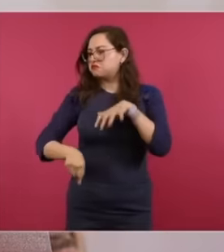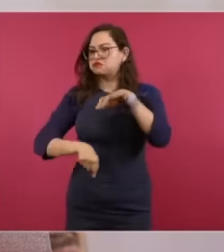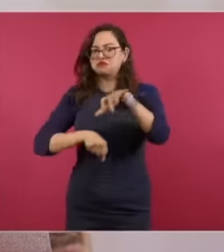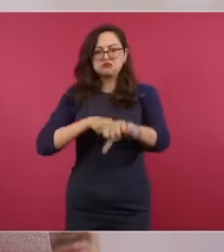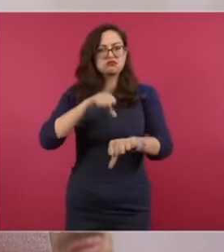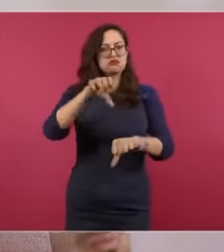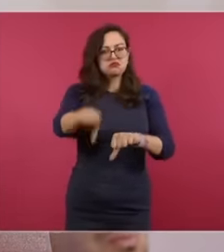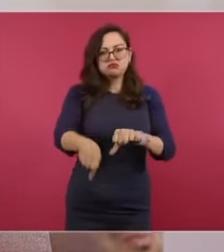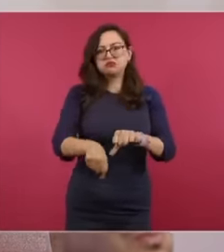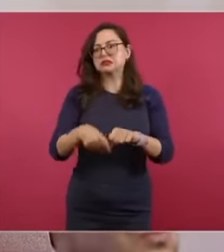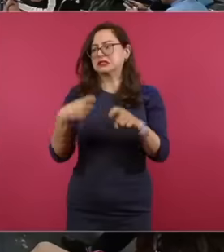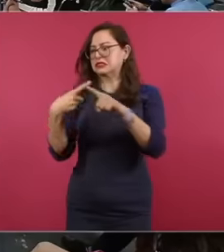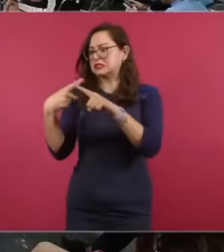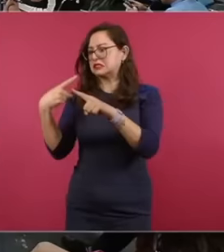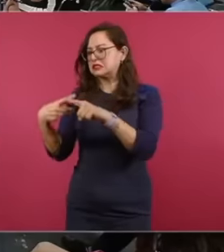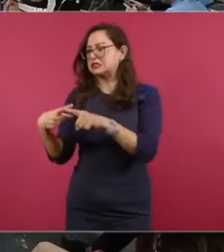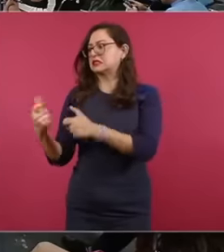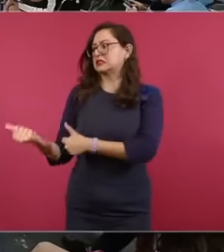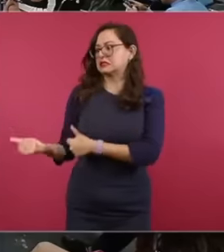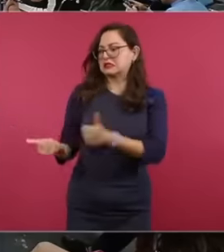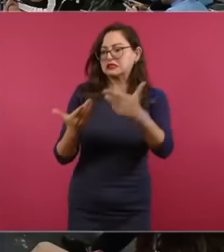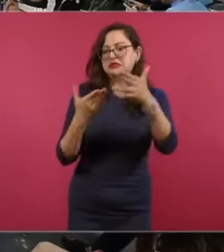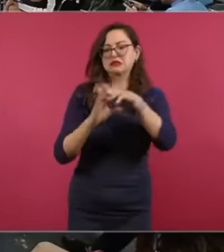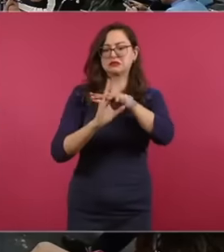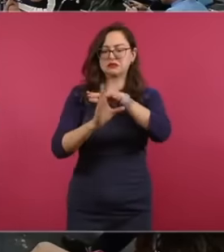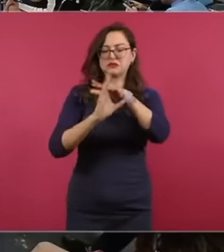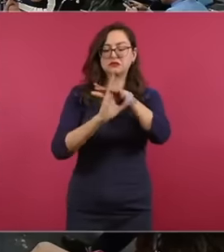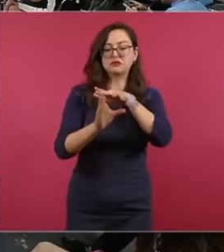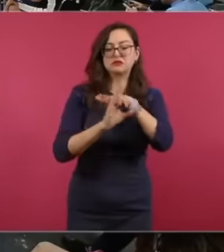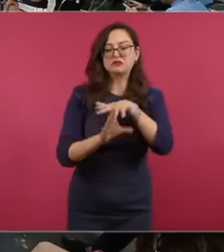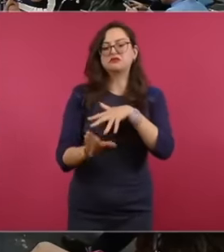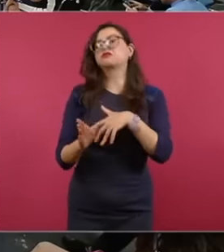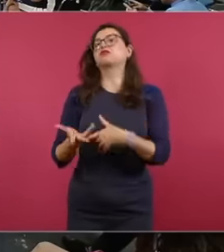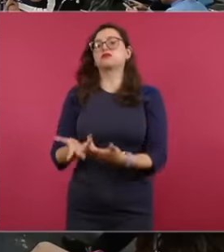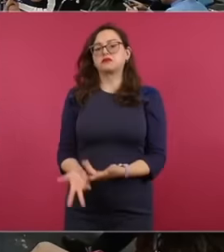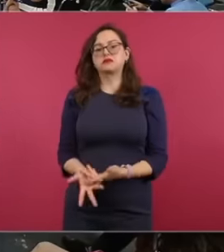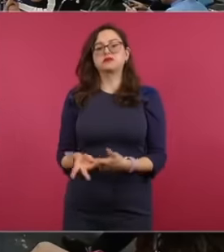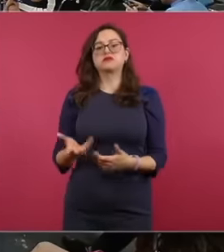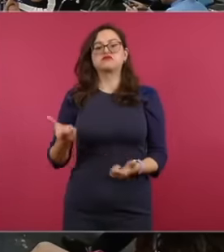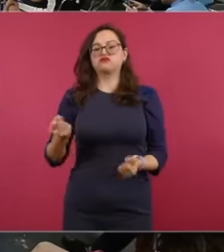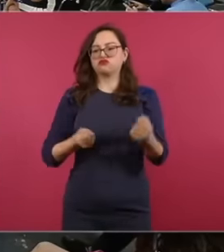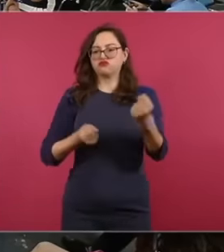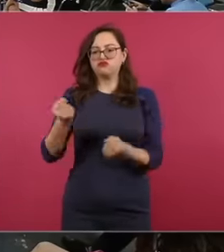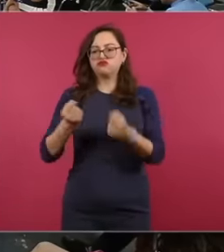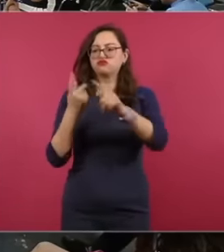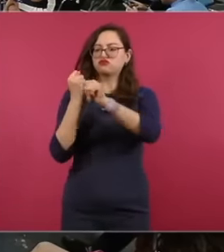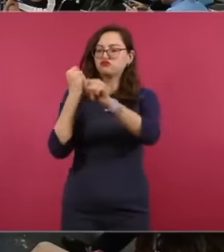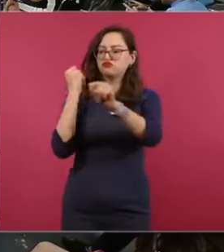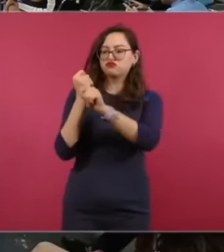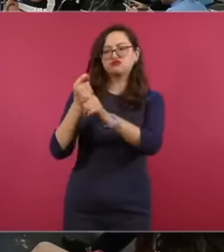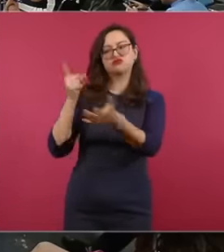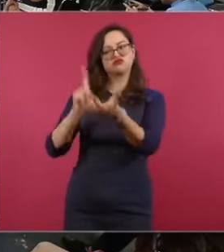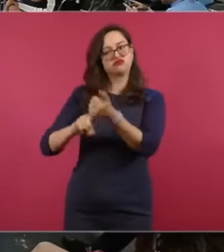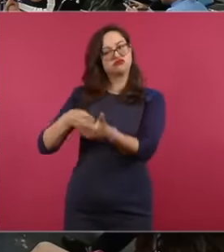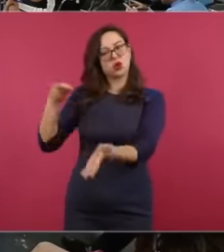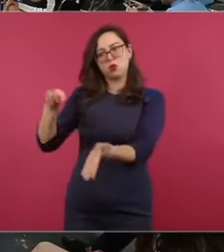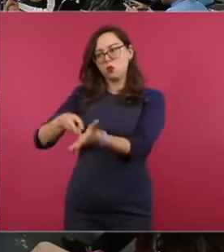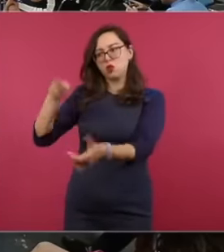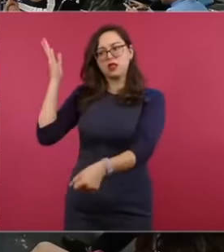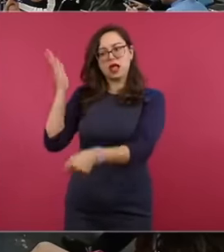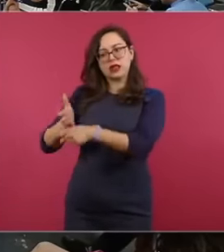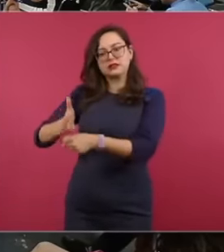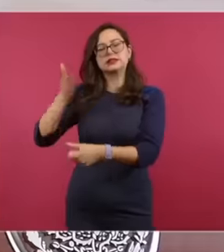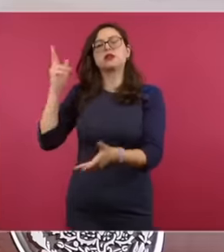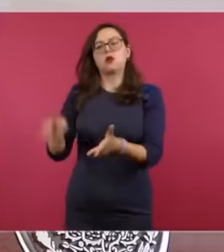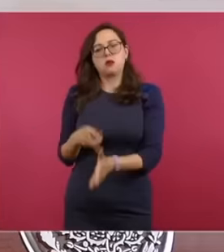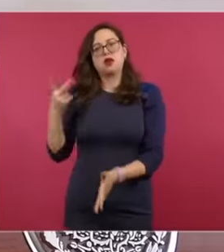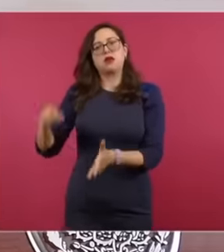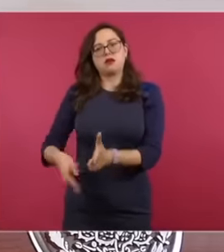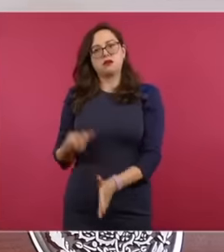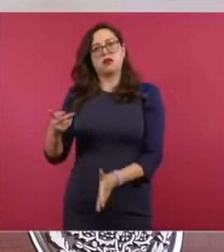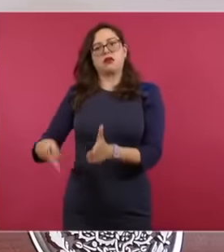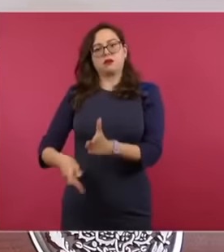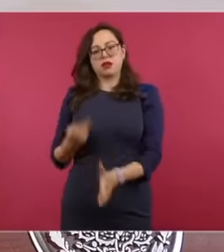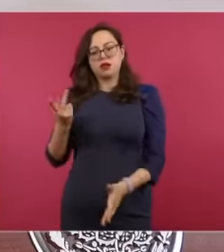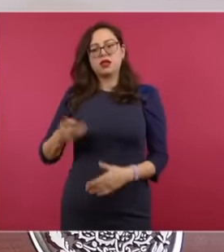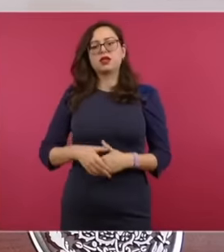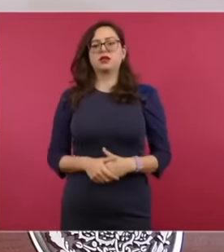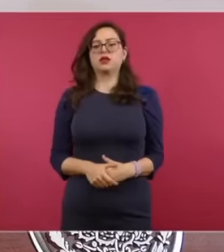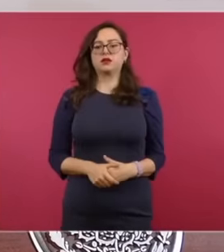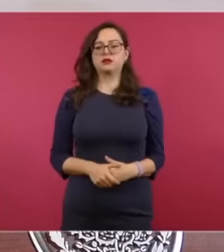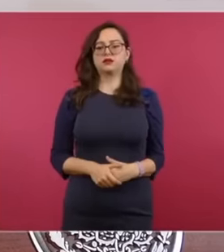of migrants punishing transporters arresting